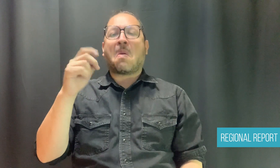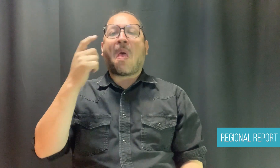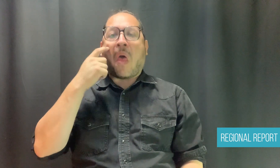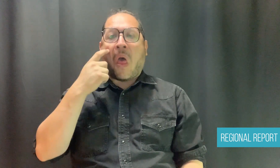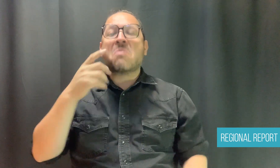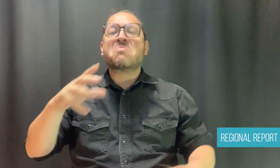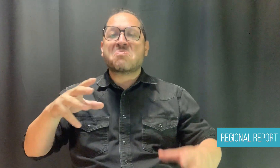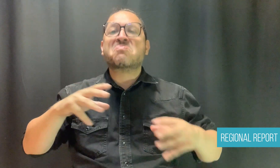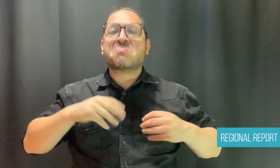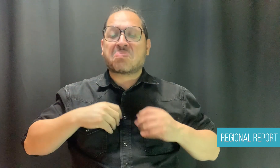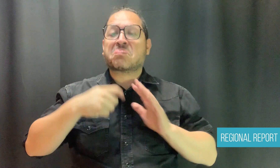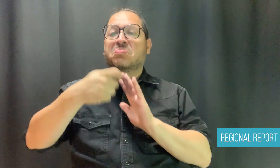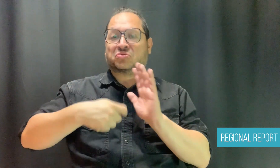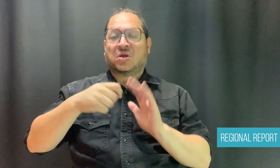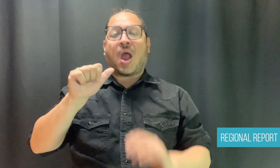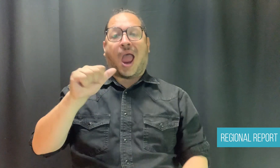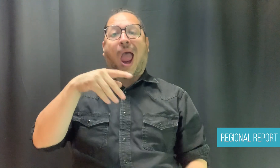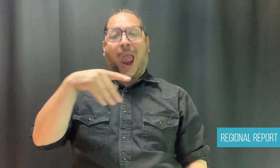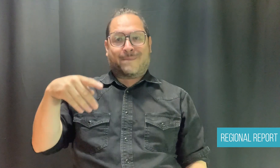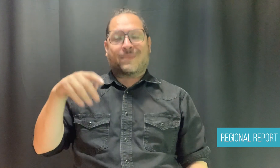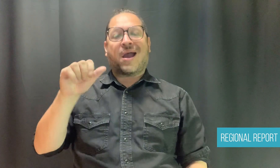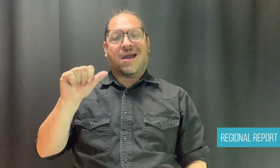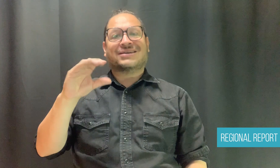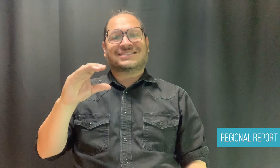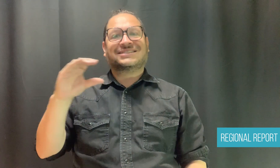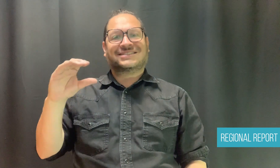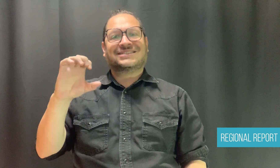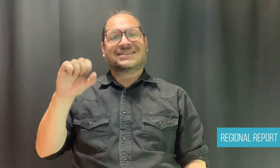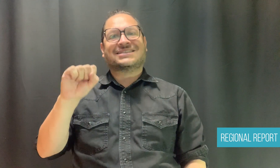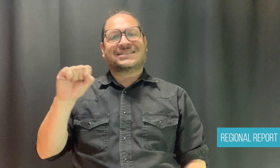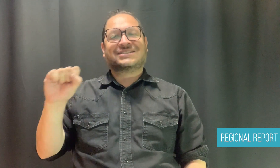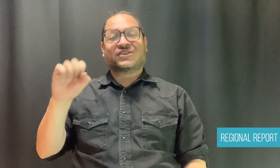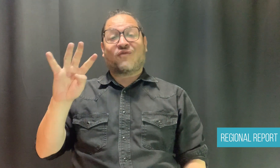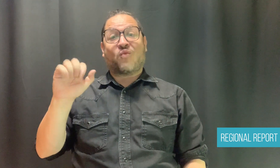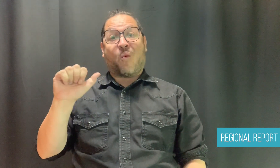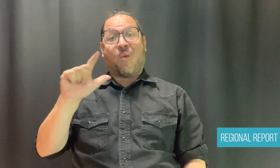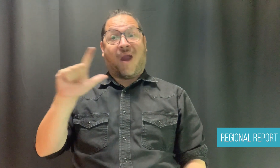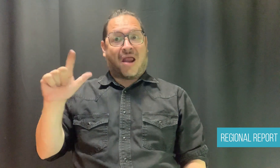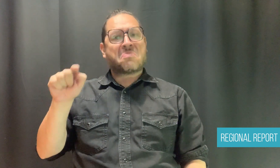to try a pilot project with the Access4All app with the TV program